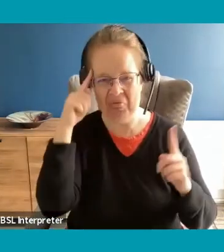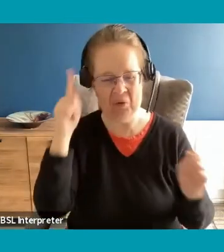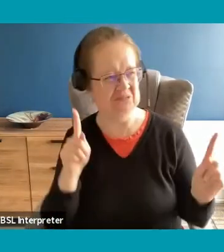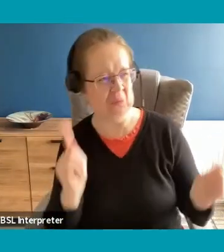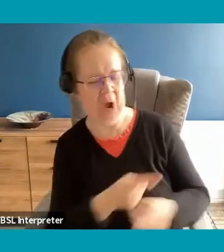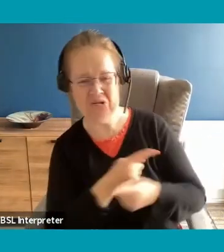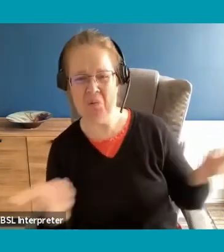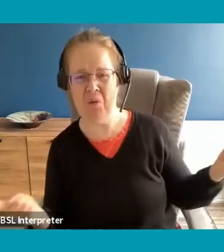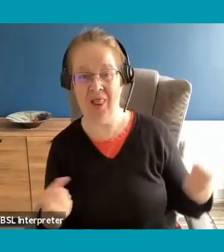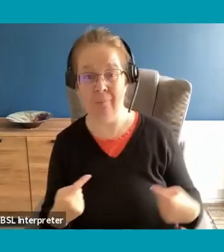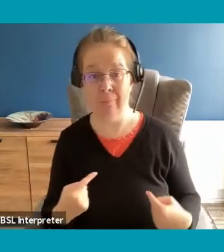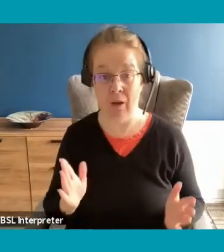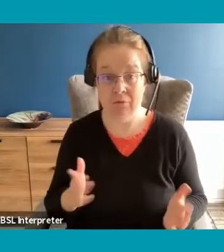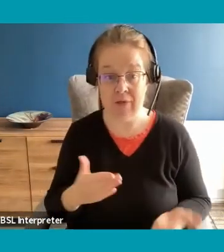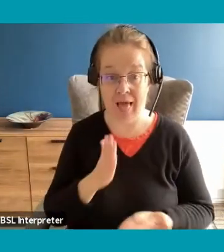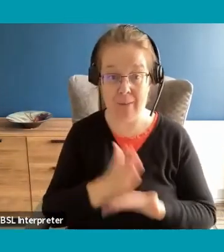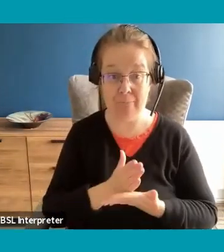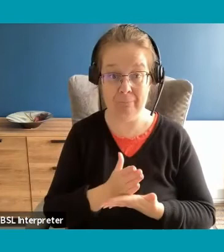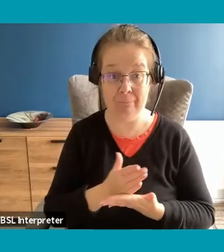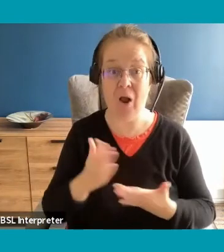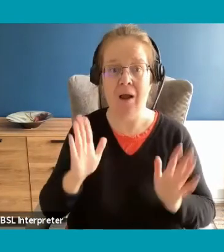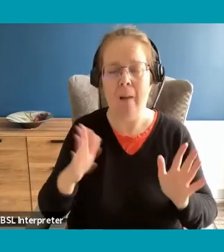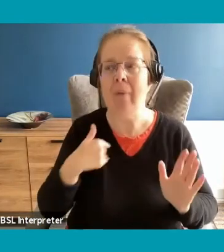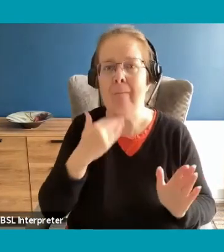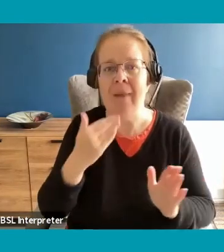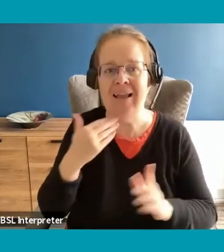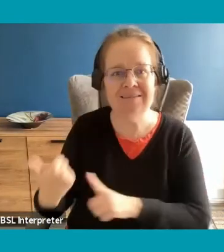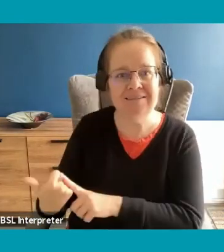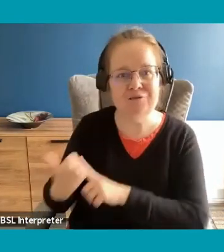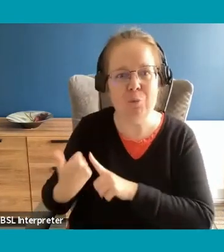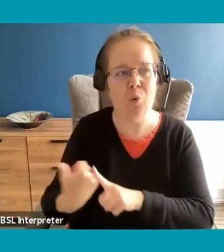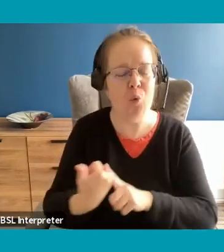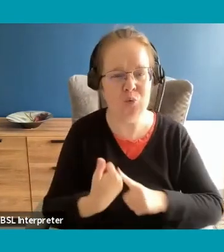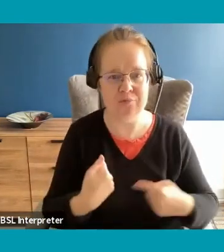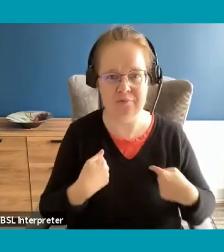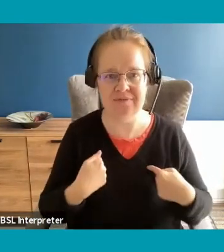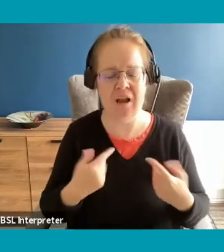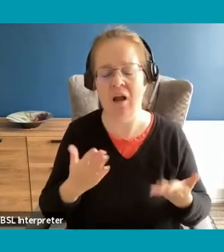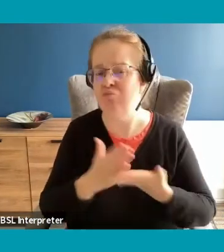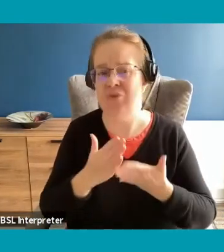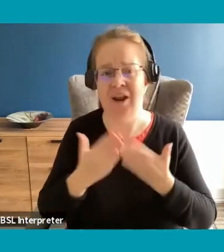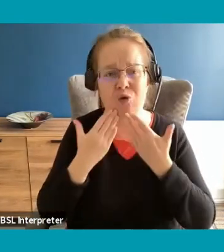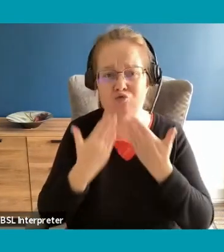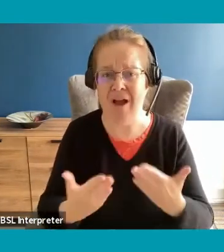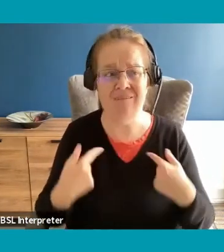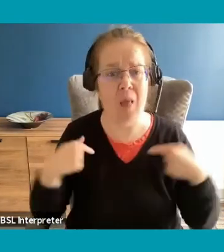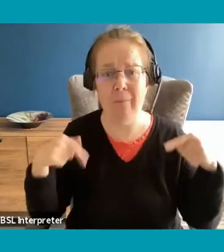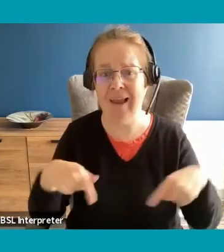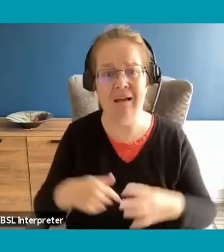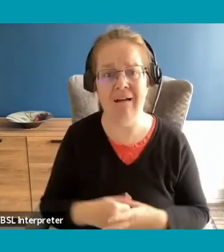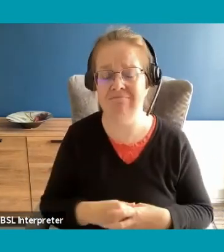here I am from plenty of support and. I'm just really grateful that I'm here. Fantastic here,